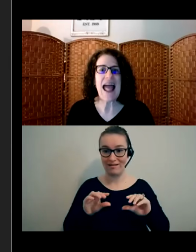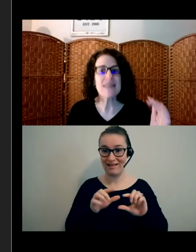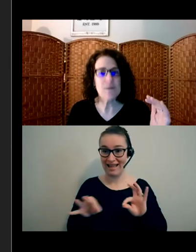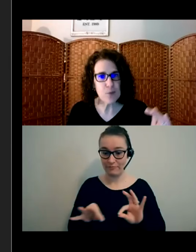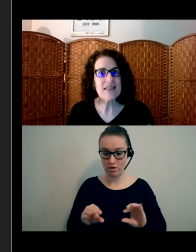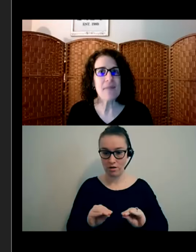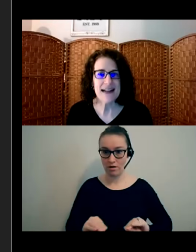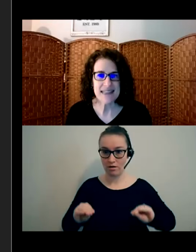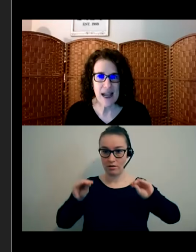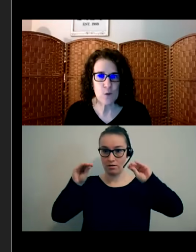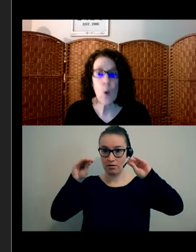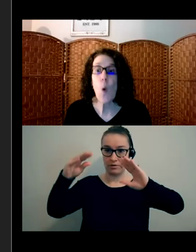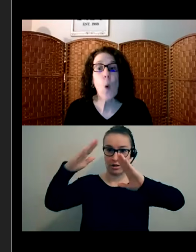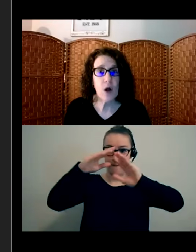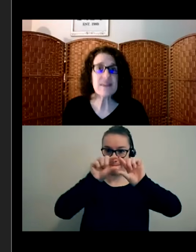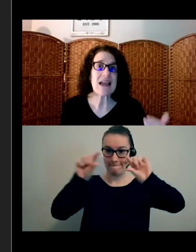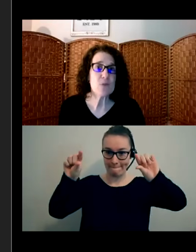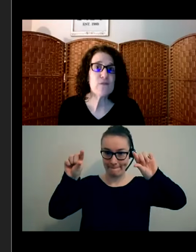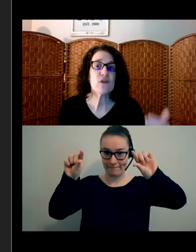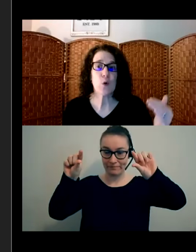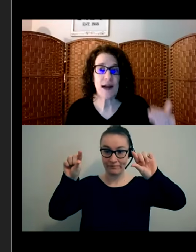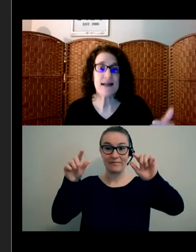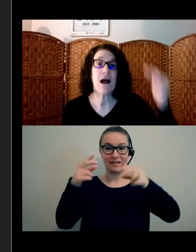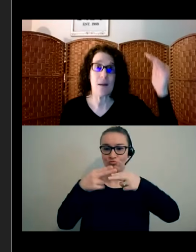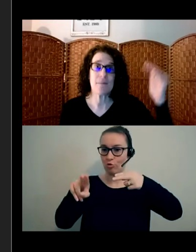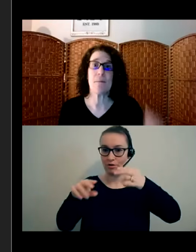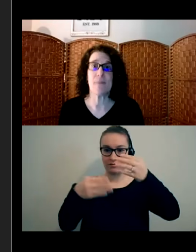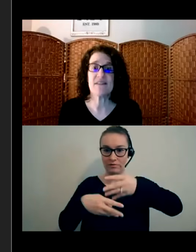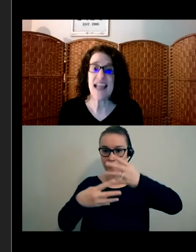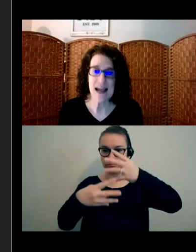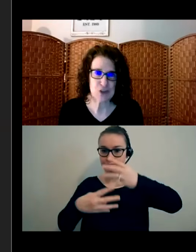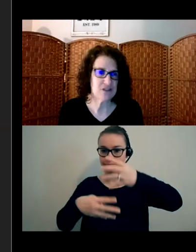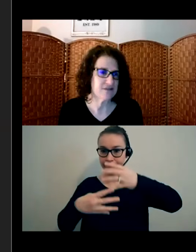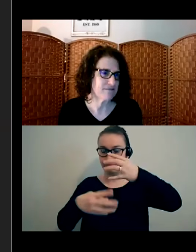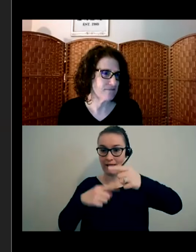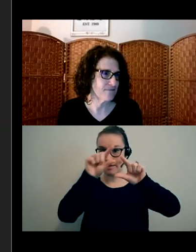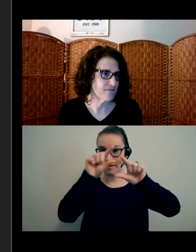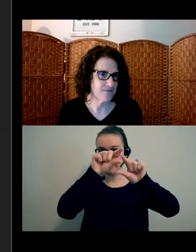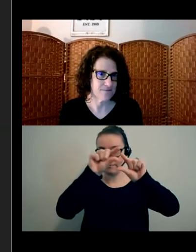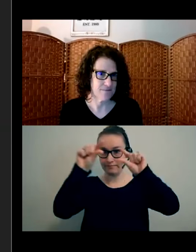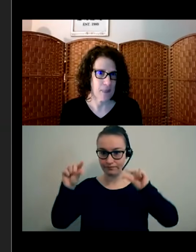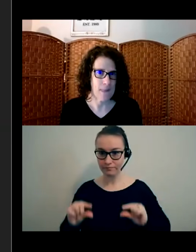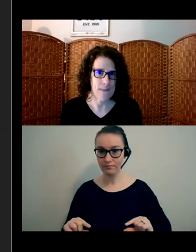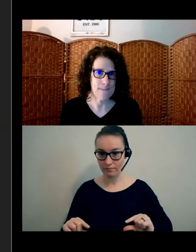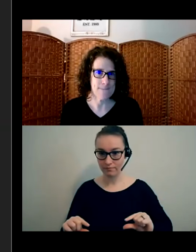and then bring them back down, or they move the credit up above the captions.